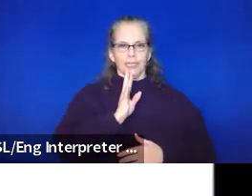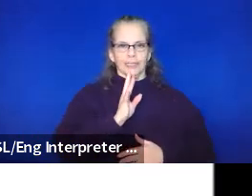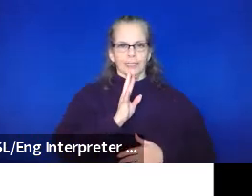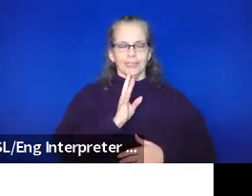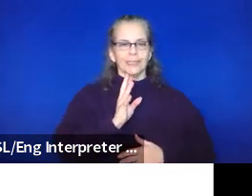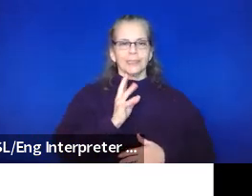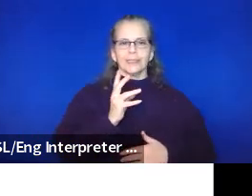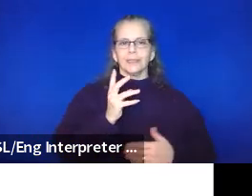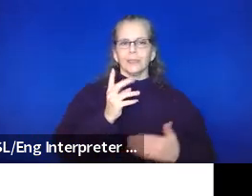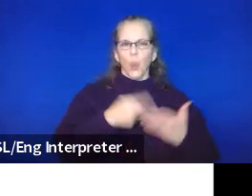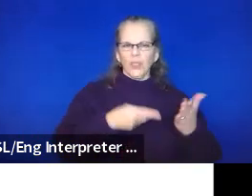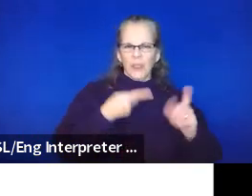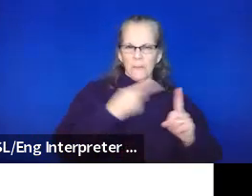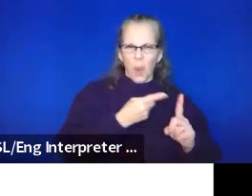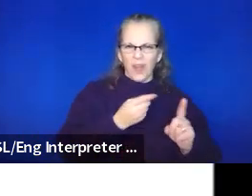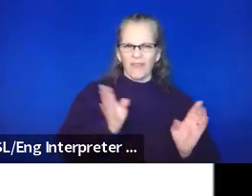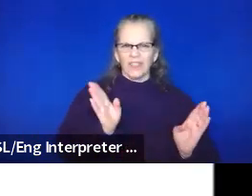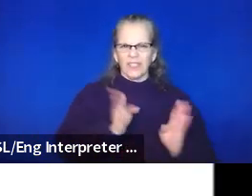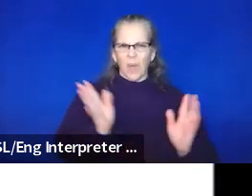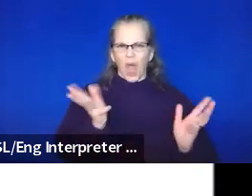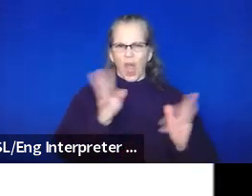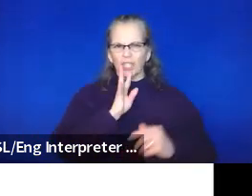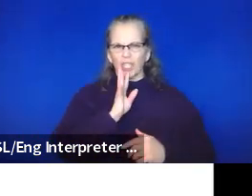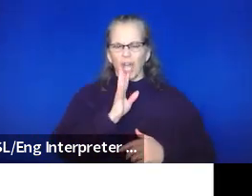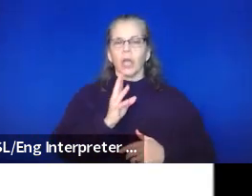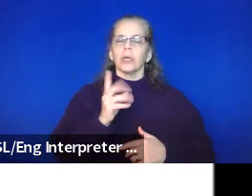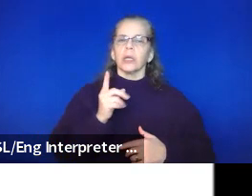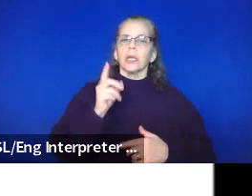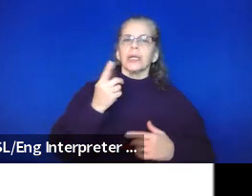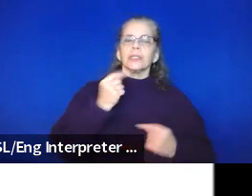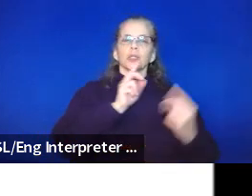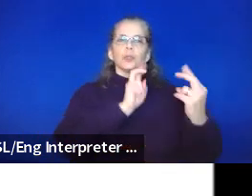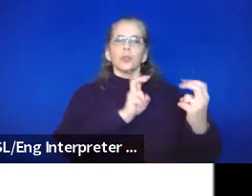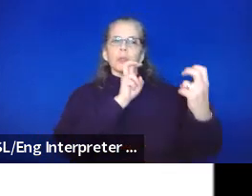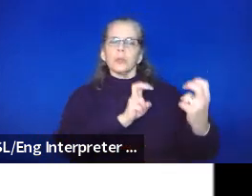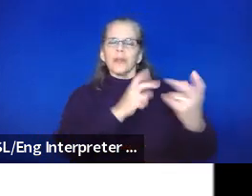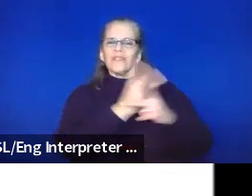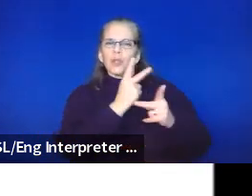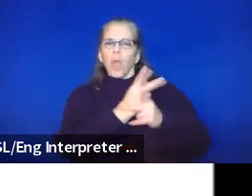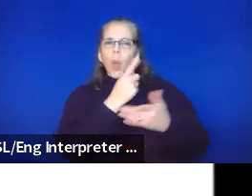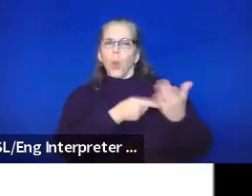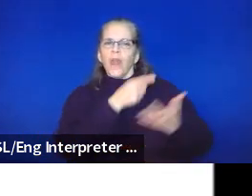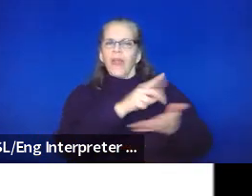mean when they're ambiguous. And know that Deaf and hard of hearing people